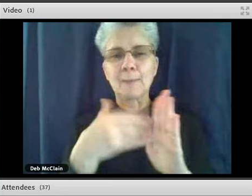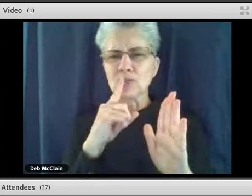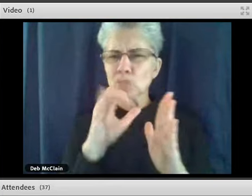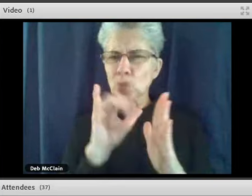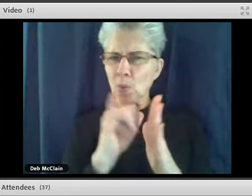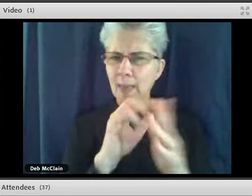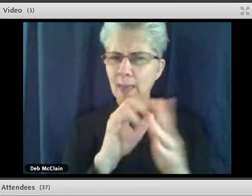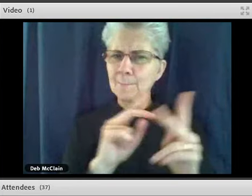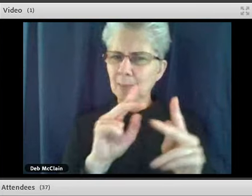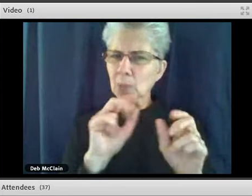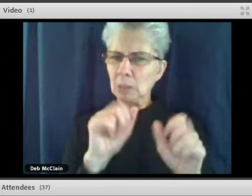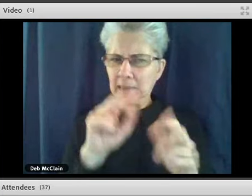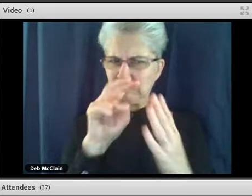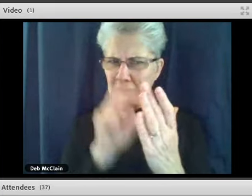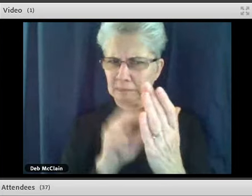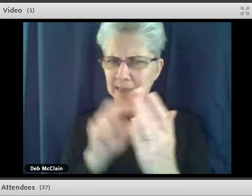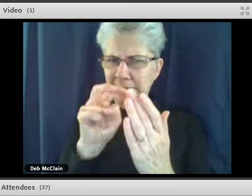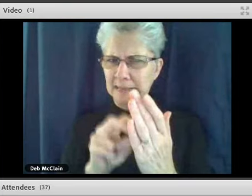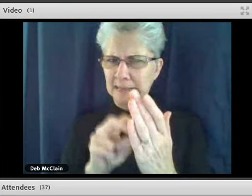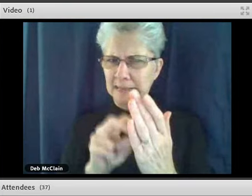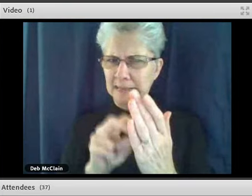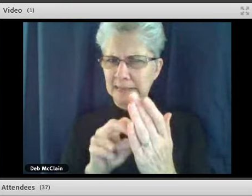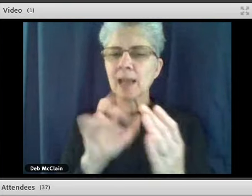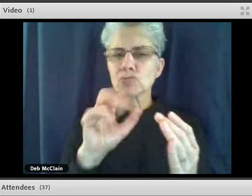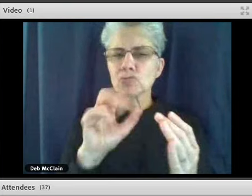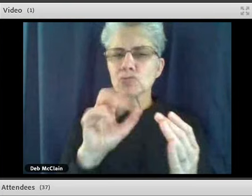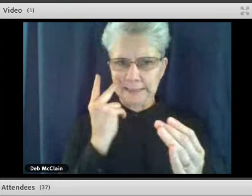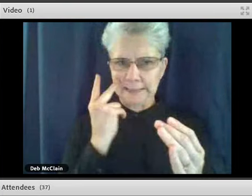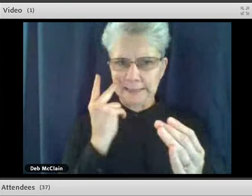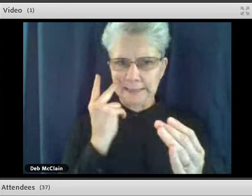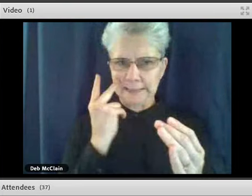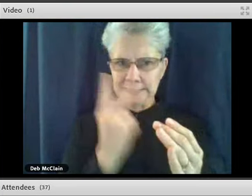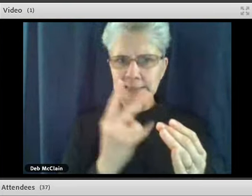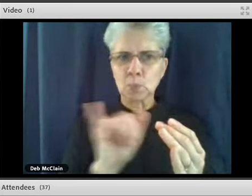doesn't give you a headache. But again, making sure that people can can read it,